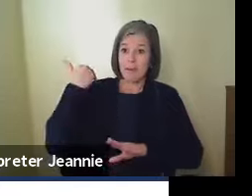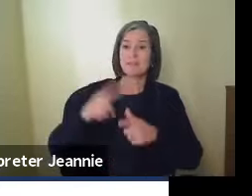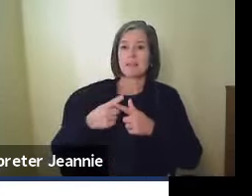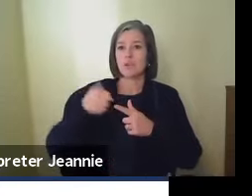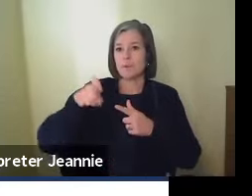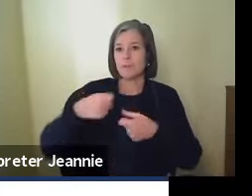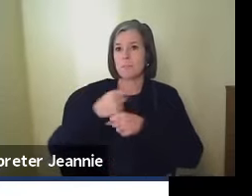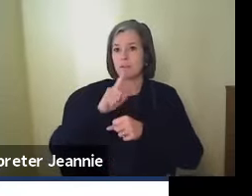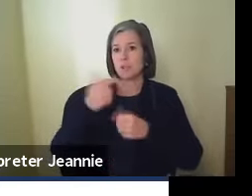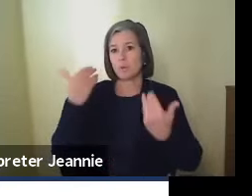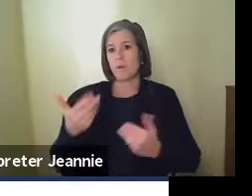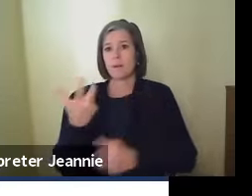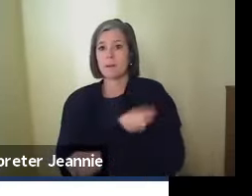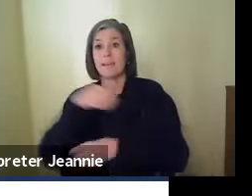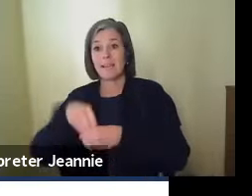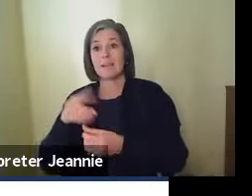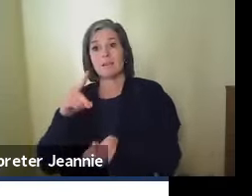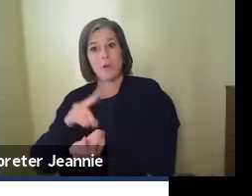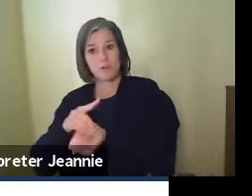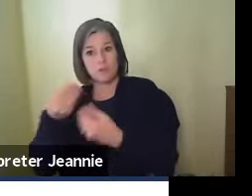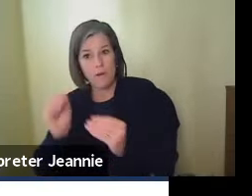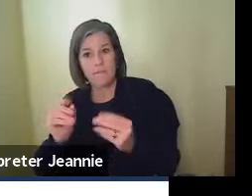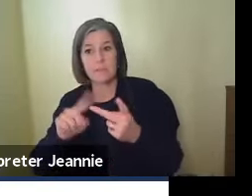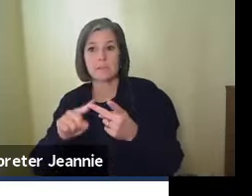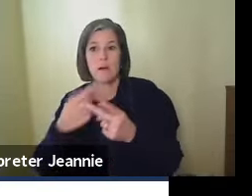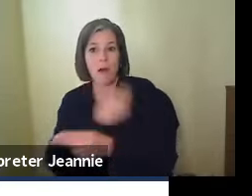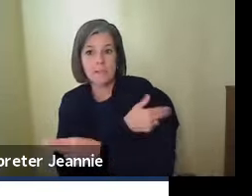get this vaccine in a doctor's office or in a hospital where they can respond to